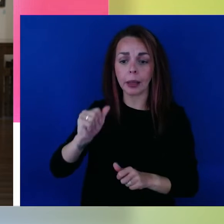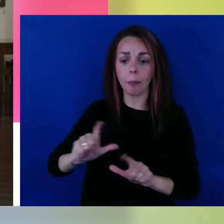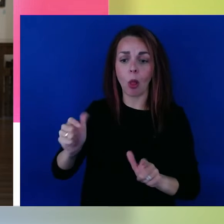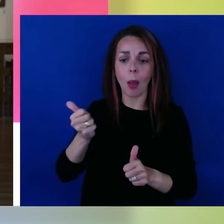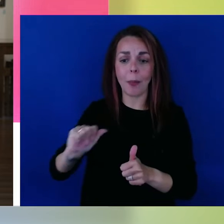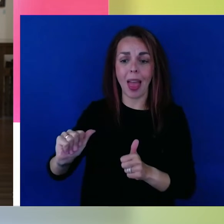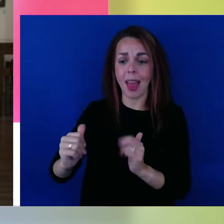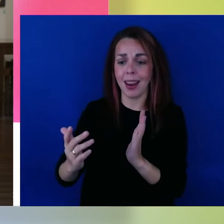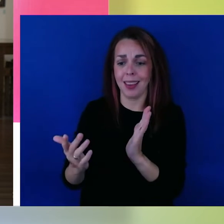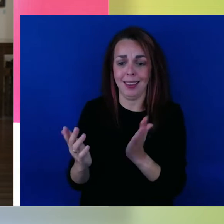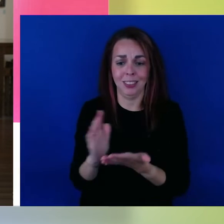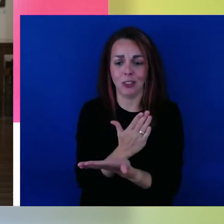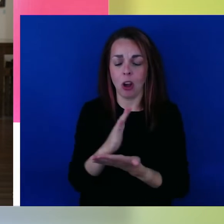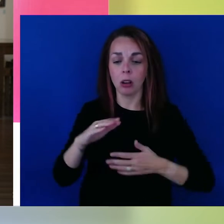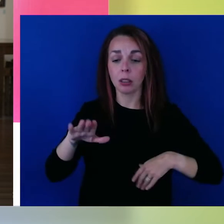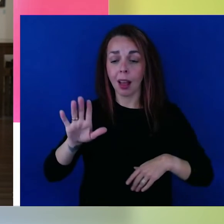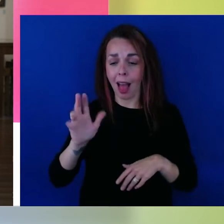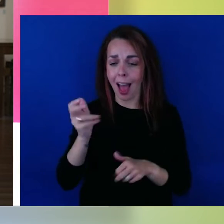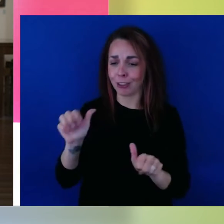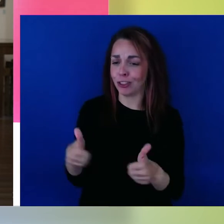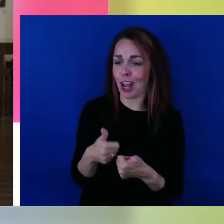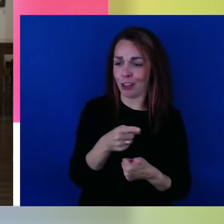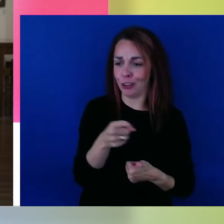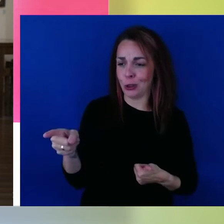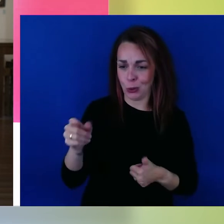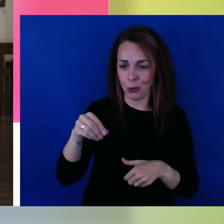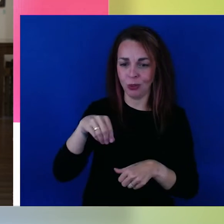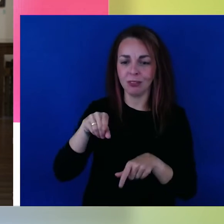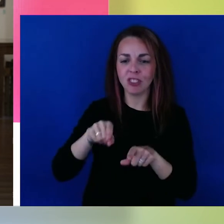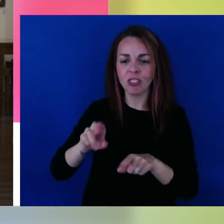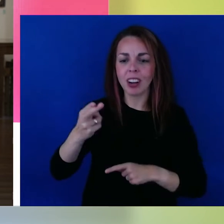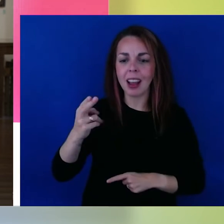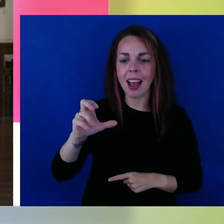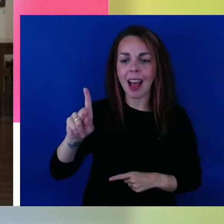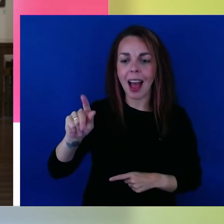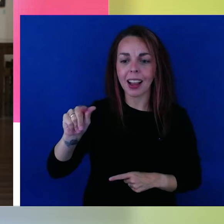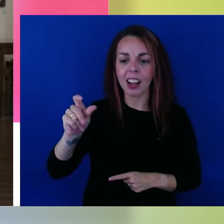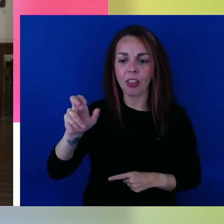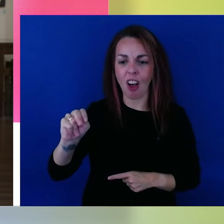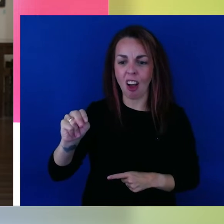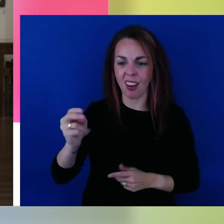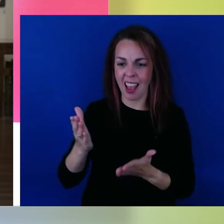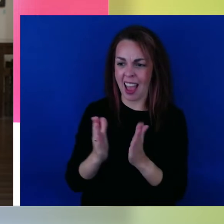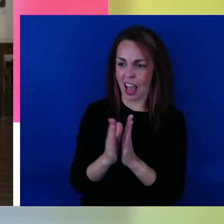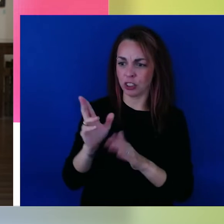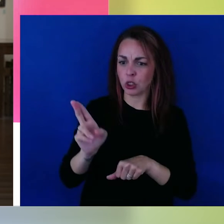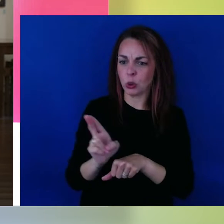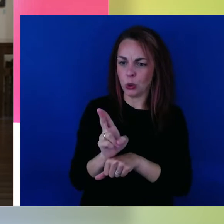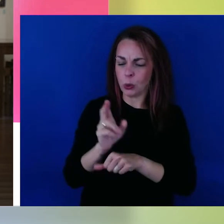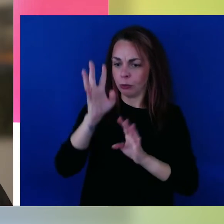to help develop the technology where others and I can drive power wheelchairs with our eyes.